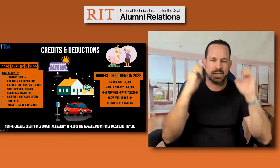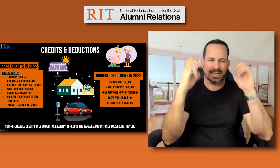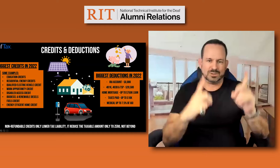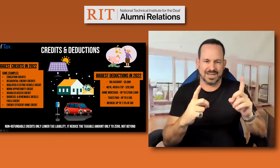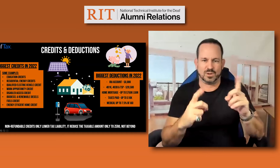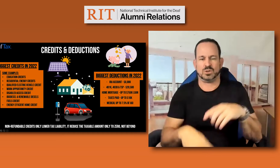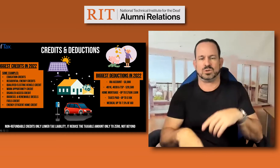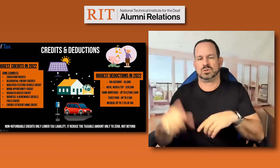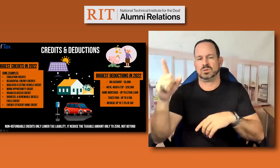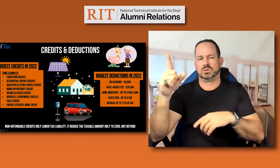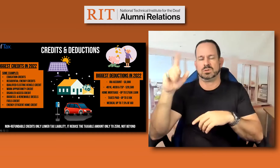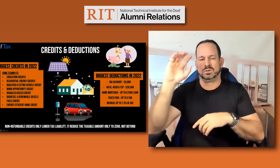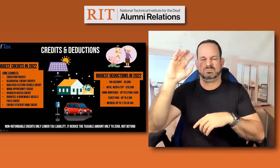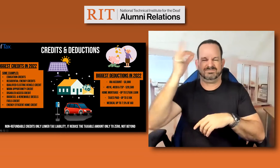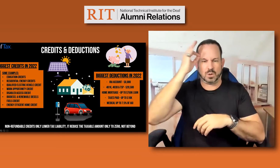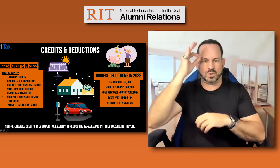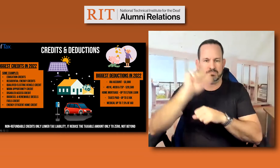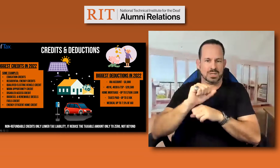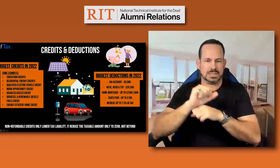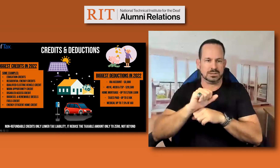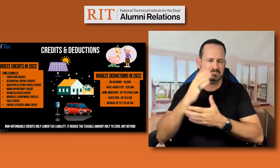There's also a 401(b) and 403(b).